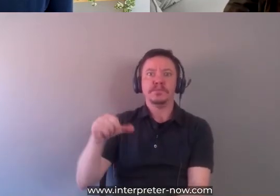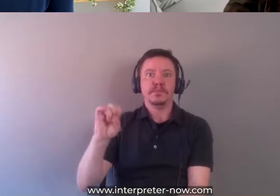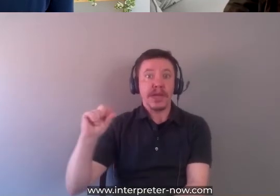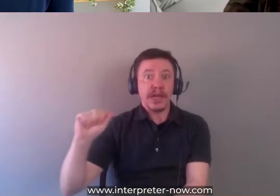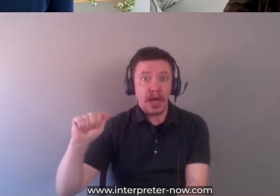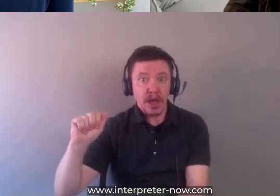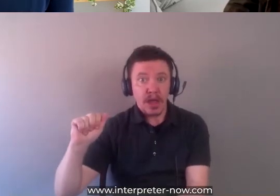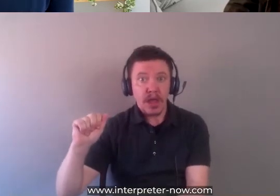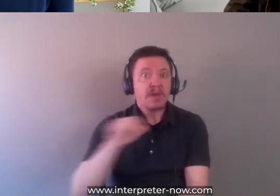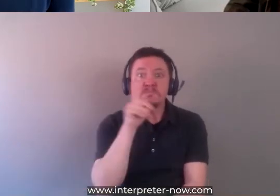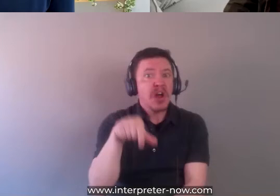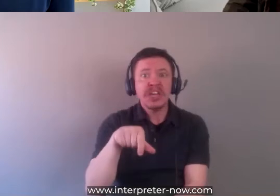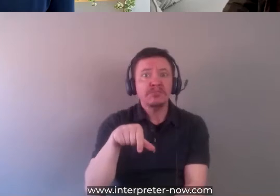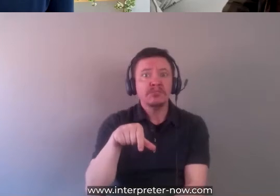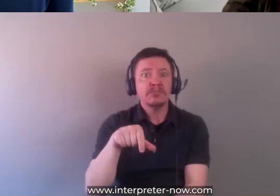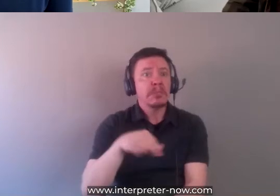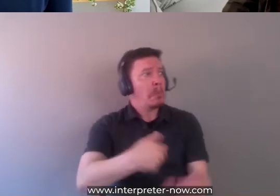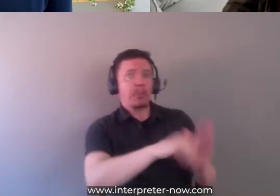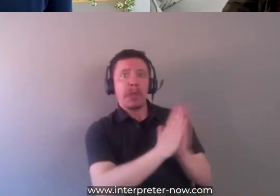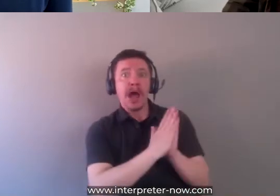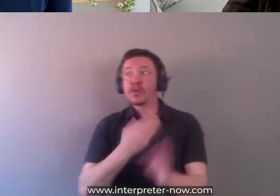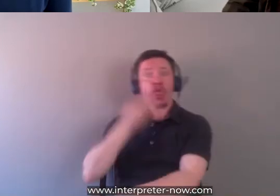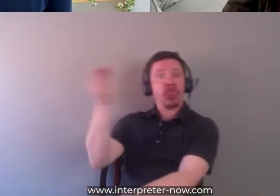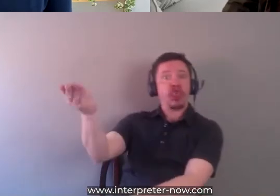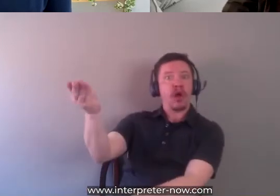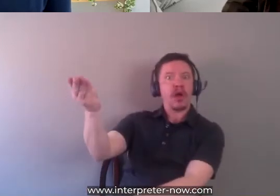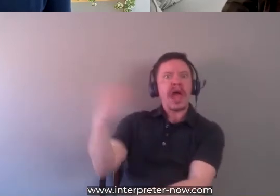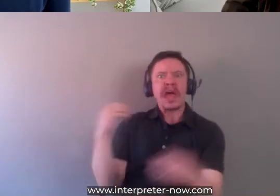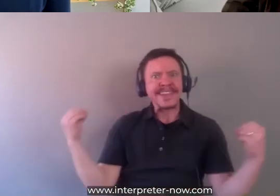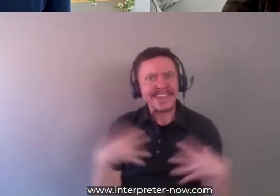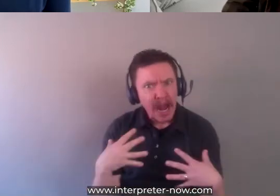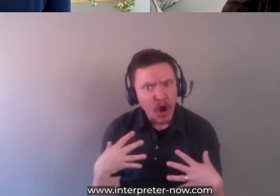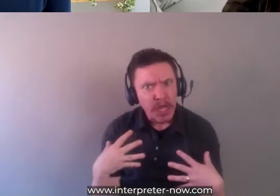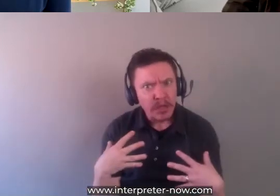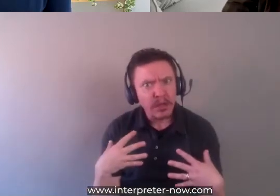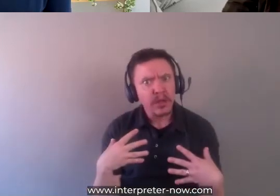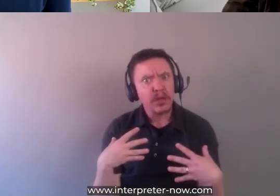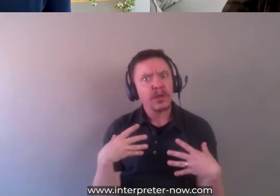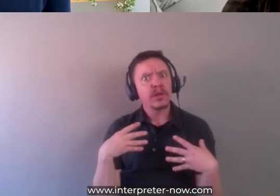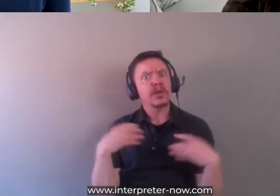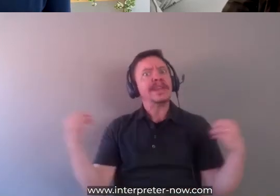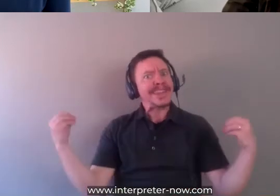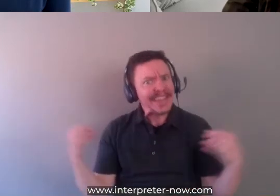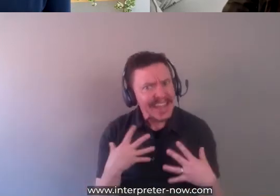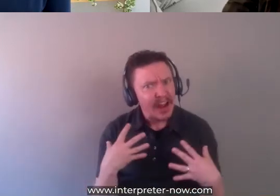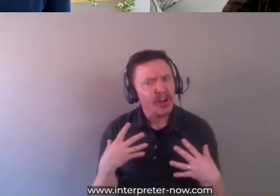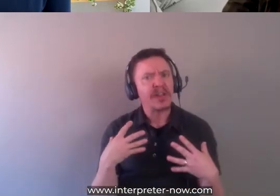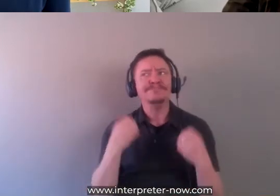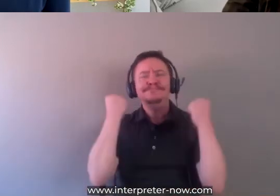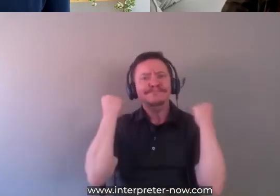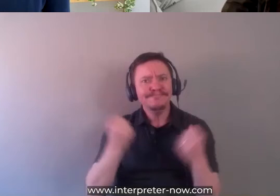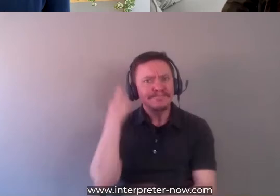over that data. That should be scary to many people for a range of reasons.